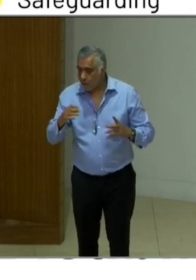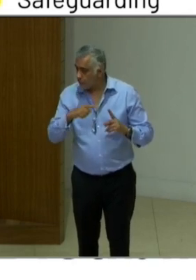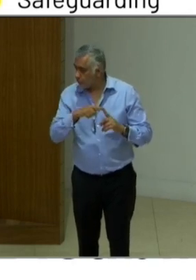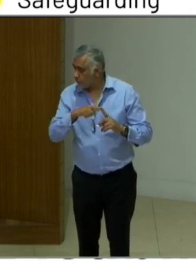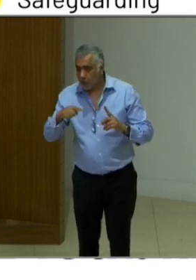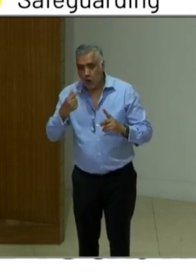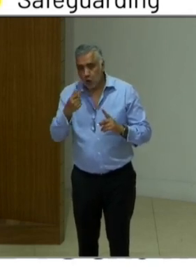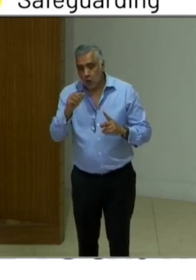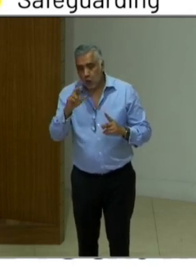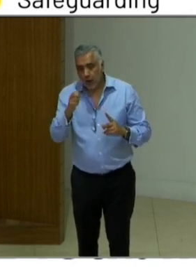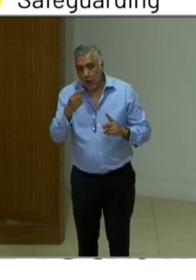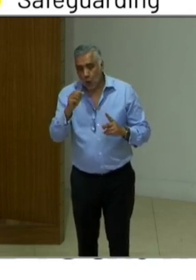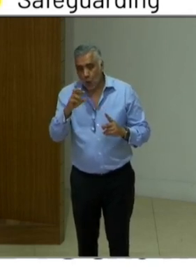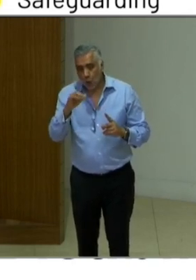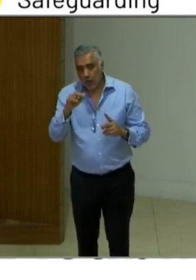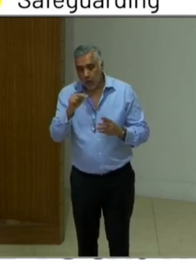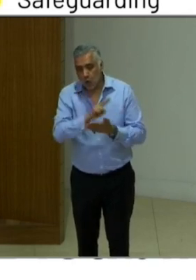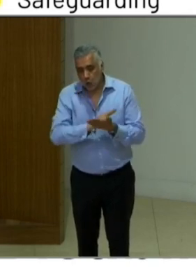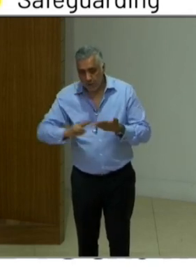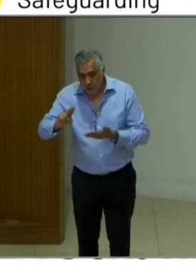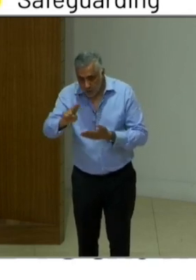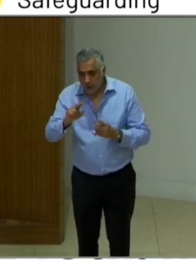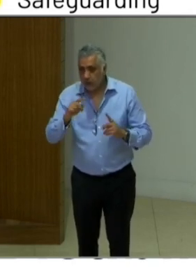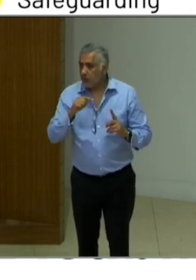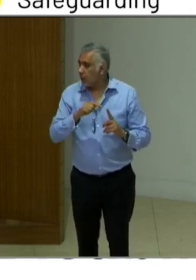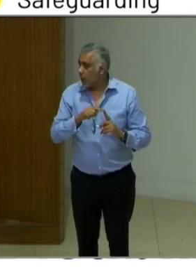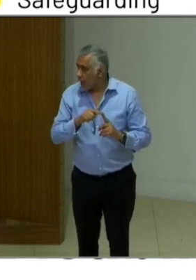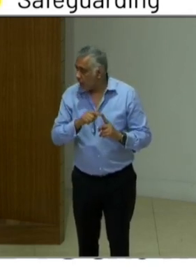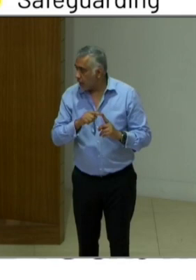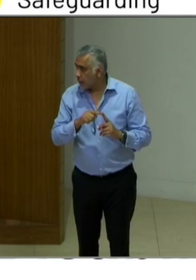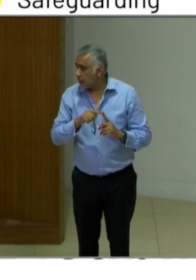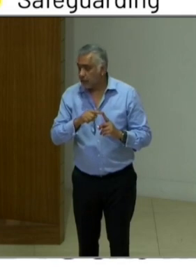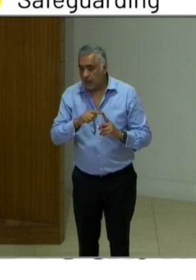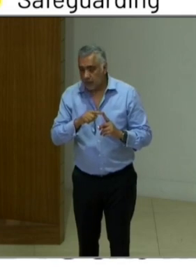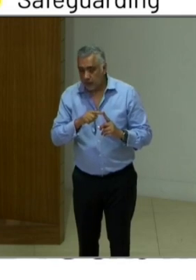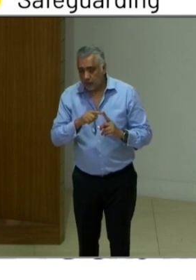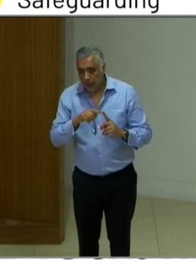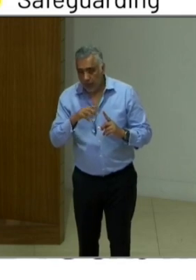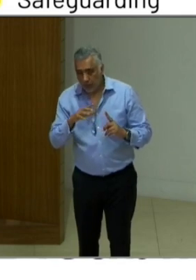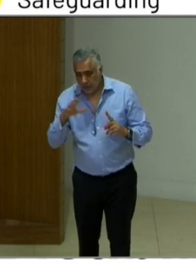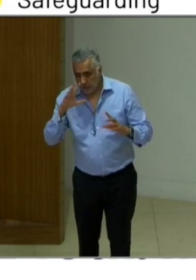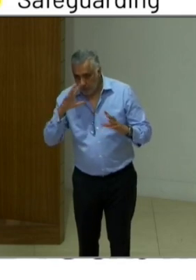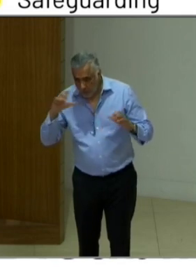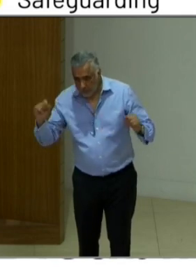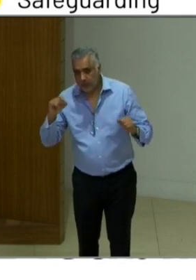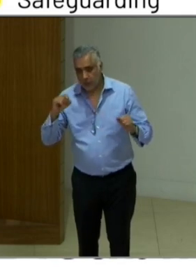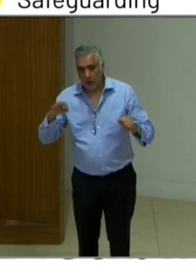University. Or as in English and many places, you would say the President of the University.